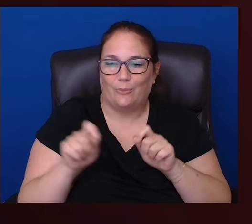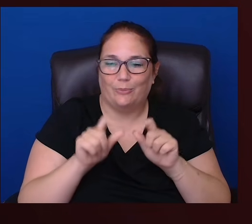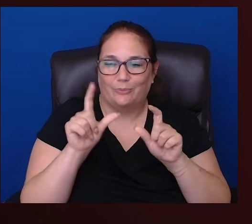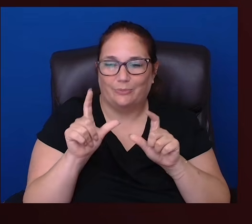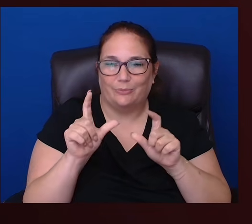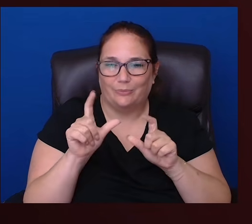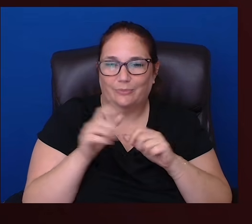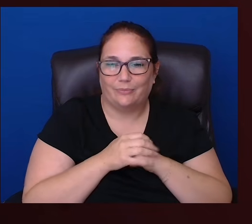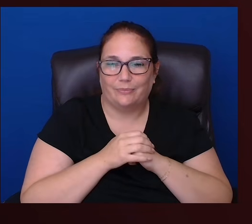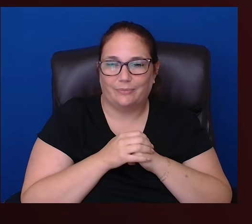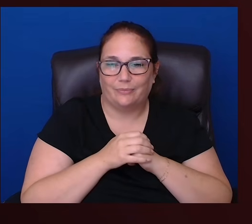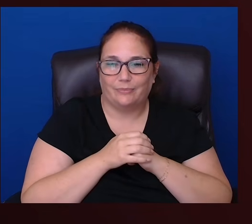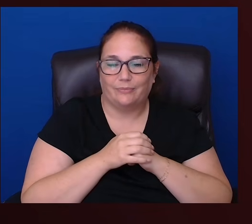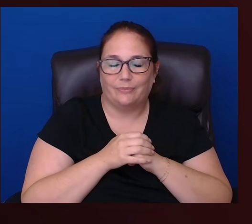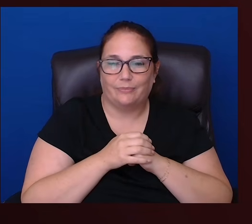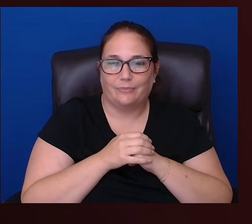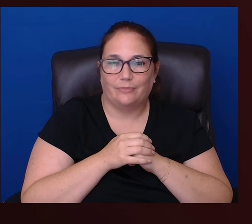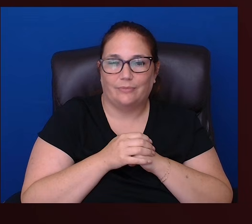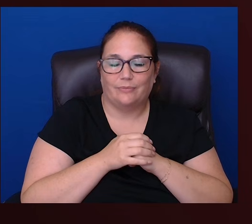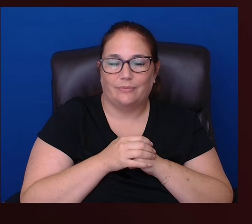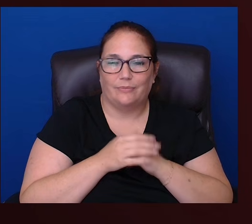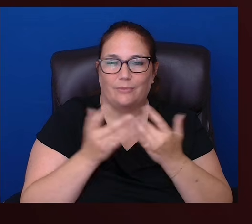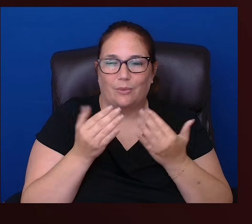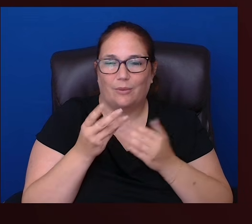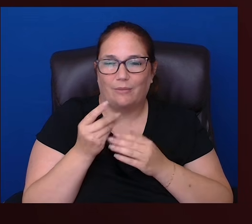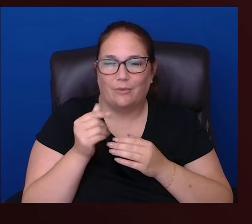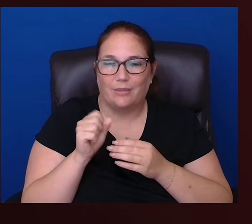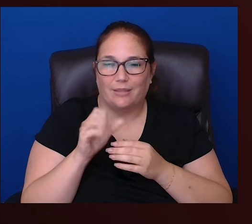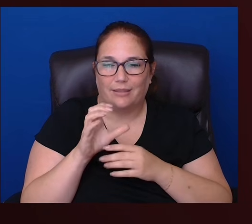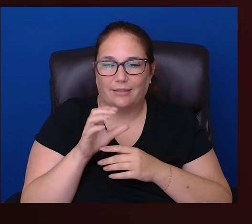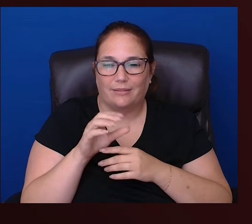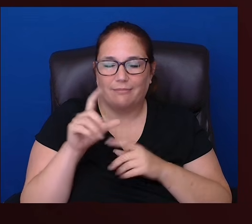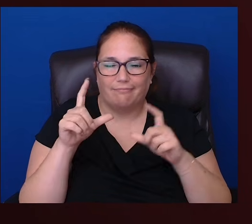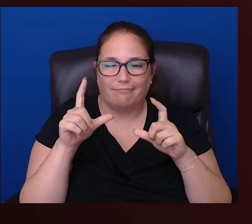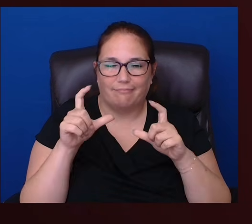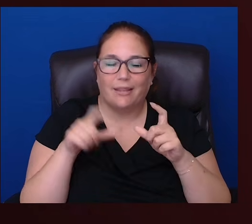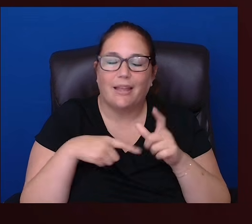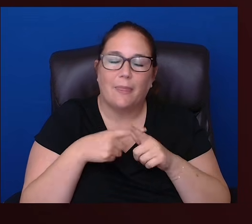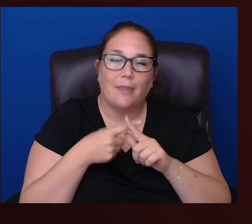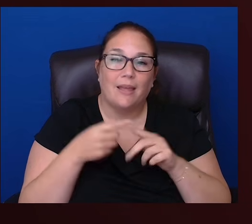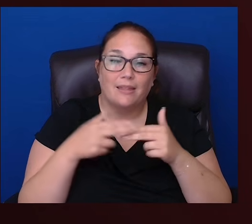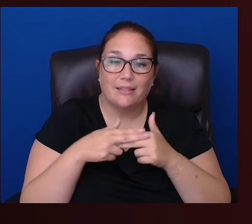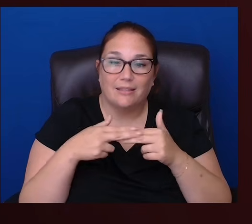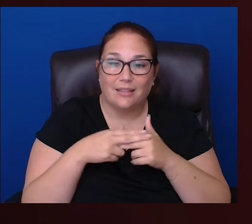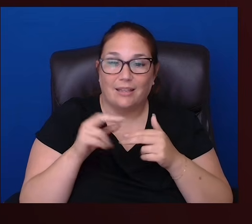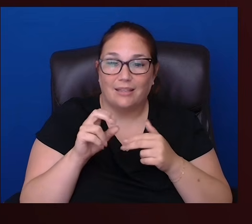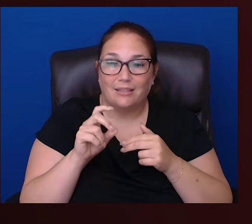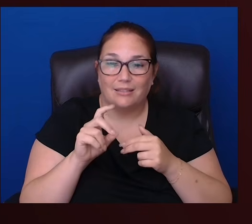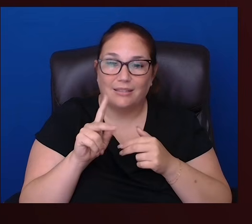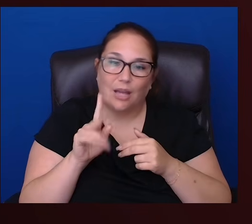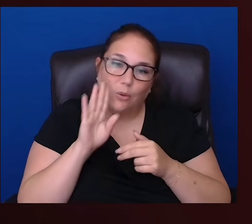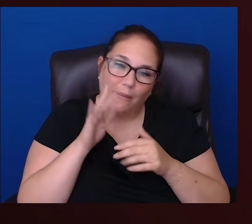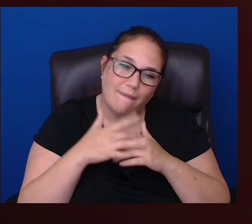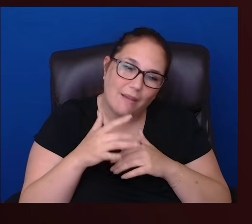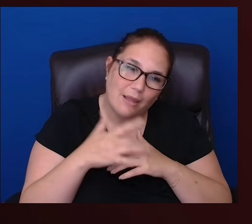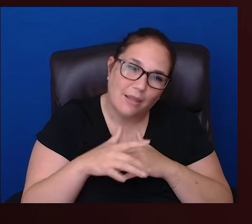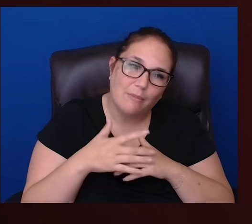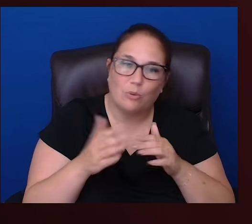and I'm -- I'll wait a couple of seconds and then this deck will be available and we share out the link and everything else.